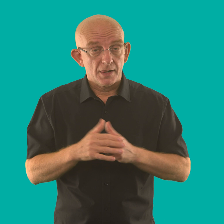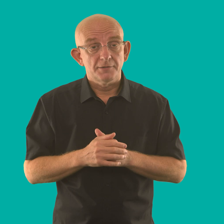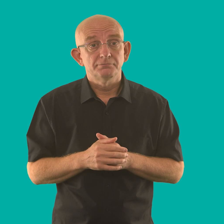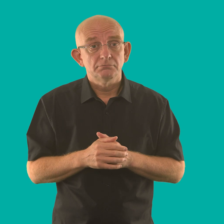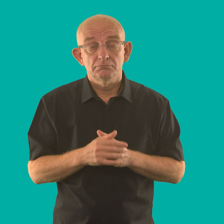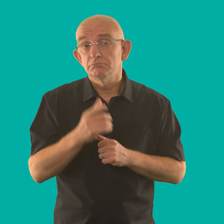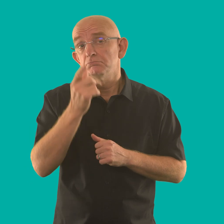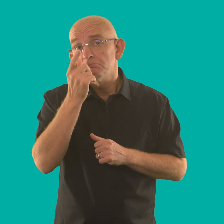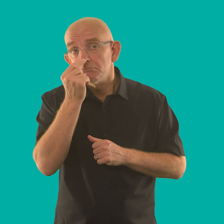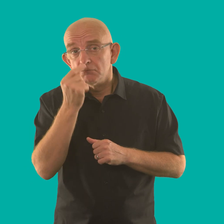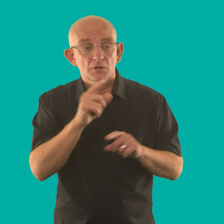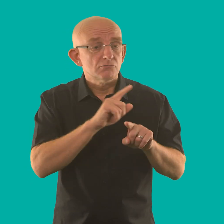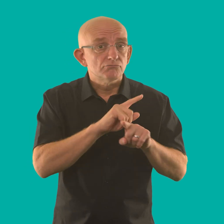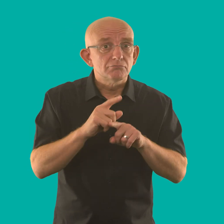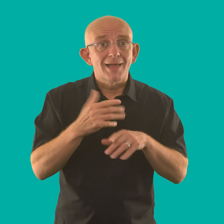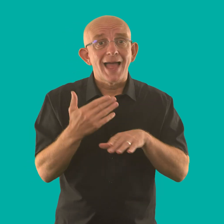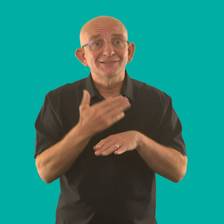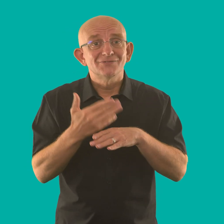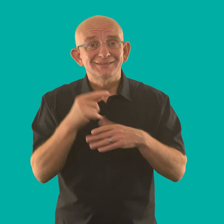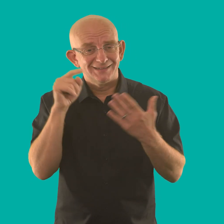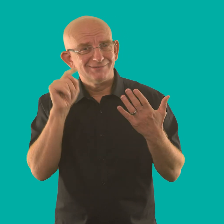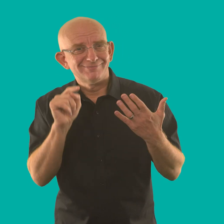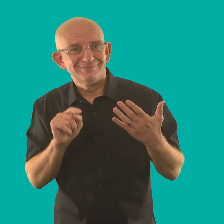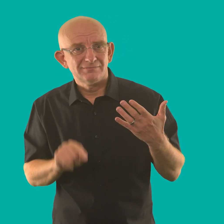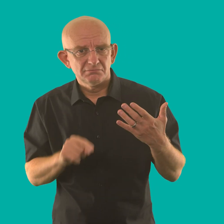You may score no points for some activities,